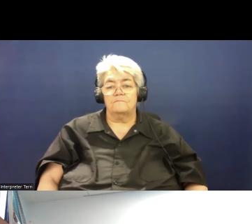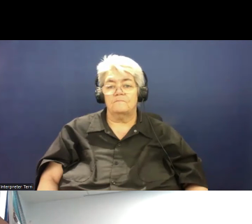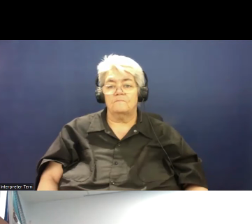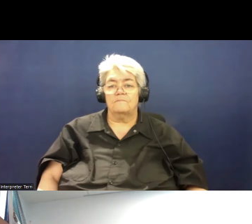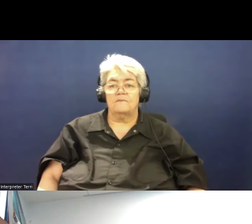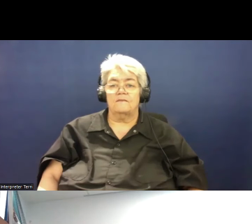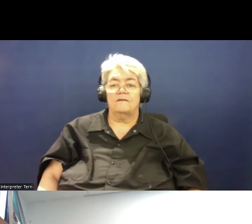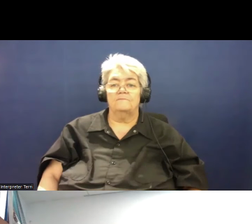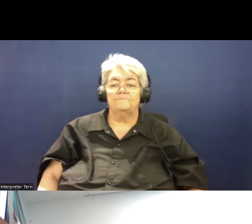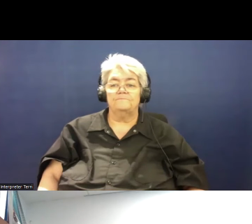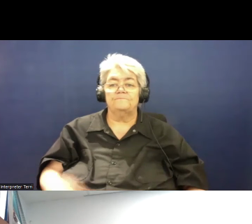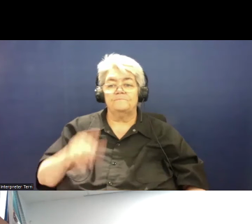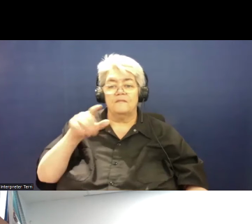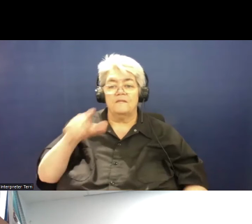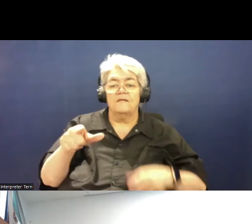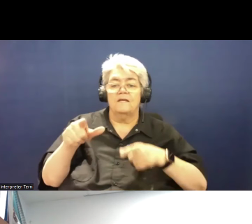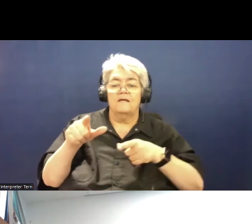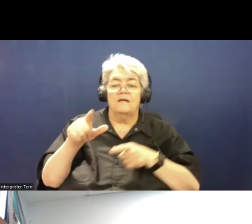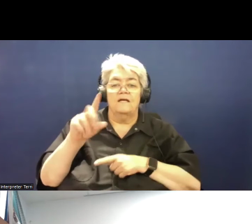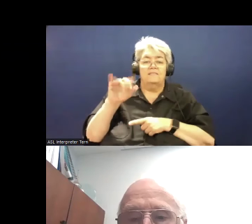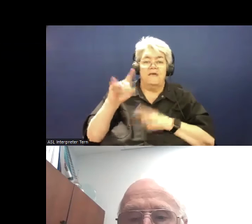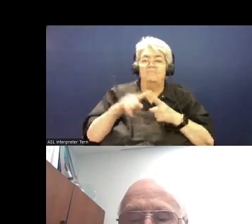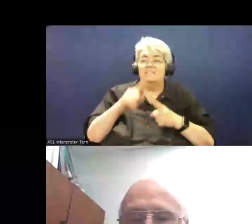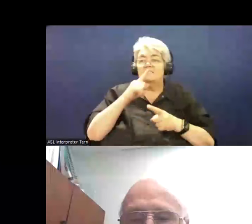TERRIFIC. THANK YOU BOTH RICHARD AND TIFFANY. LET'S GO TO